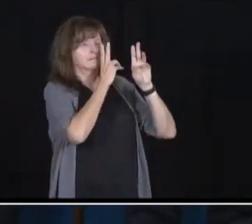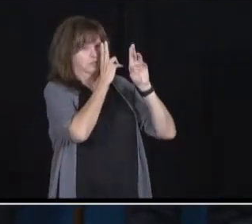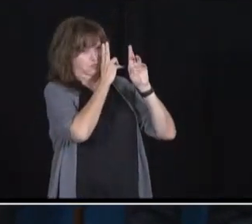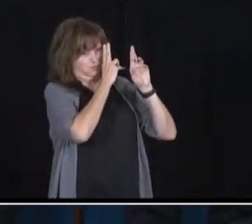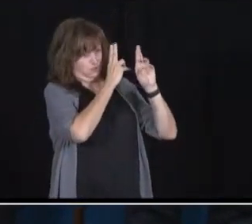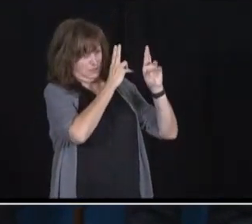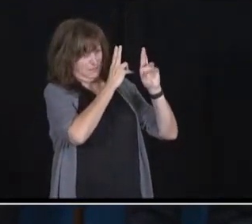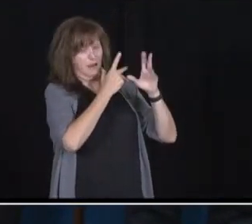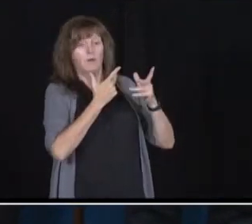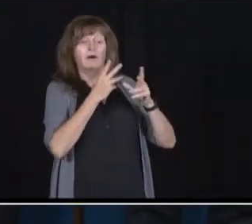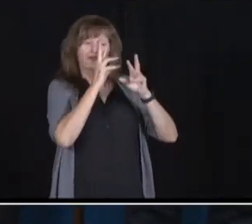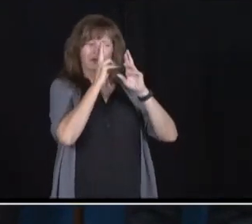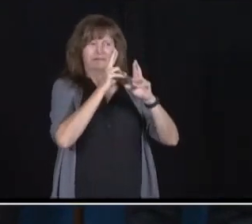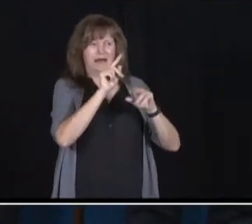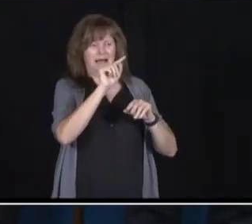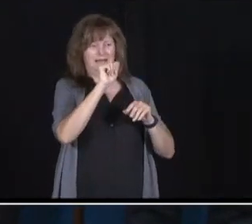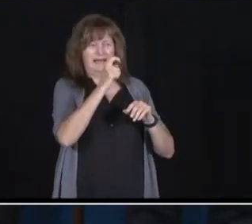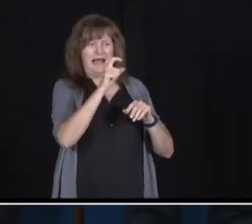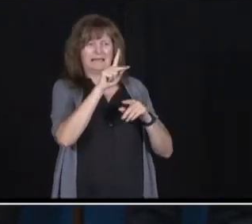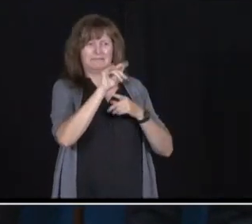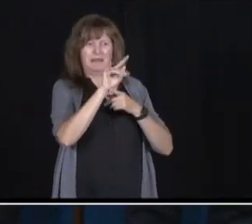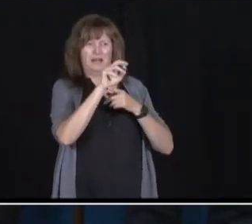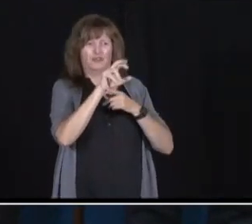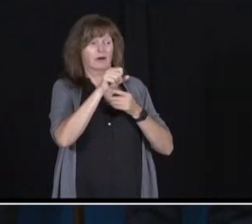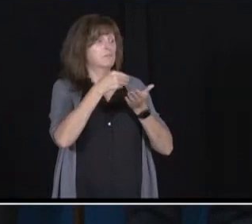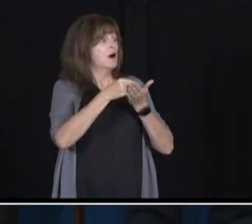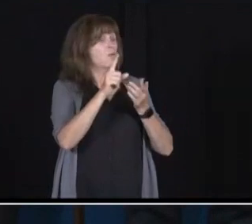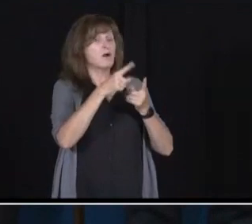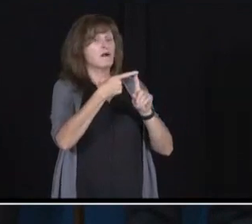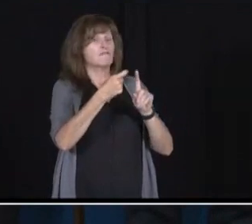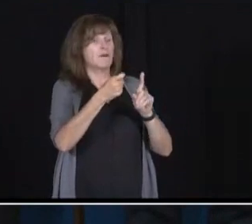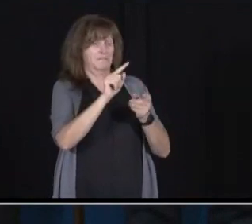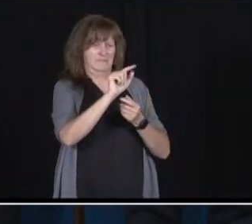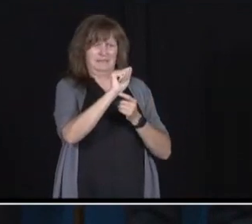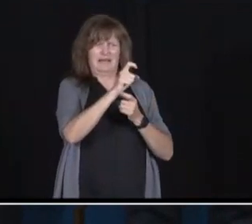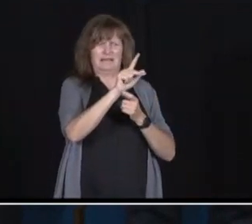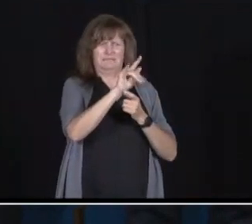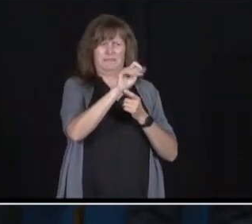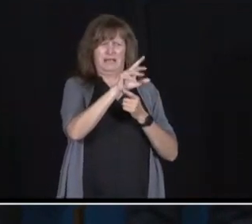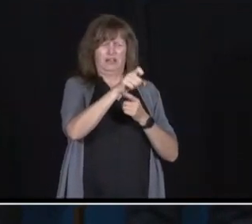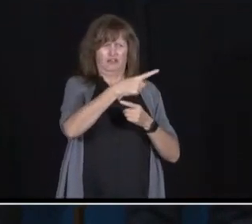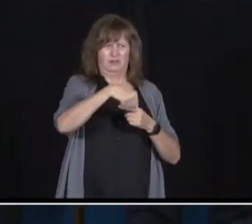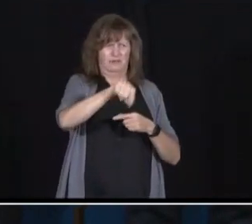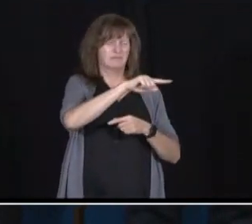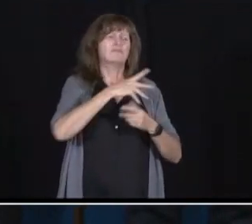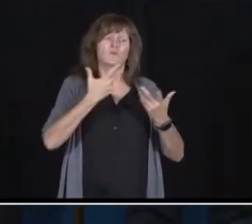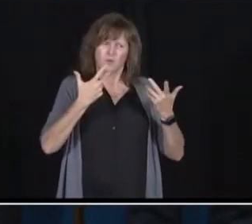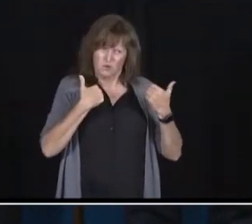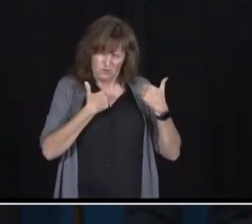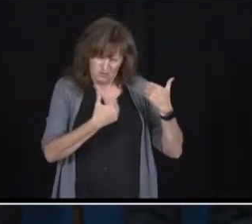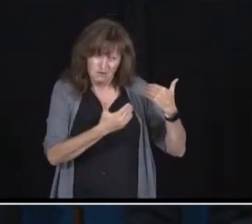Well, the number one area that we always respect and you have to respect the taxpayers. We are cannibal, all three levels of